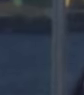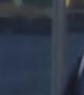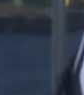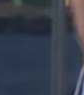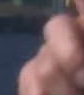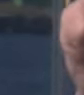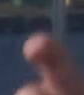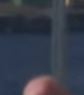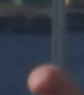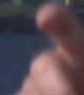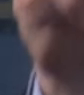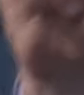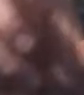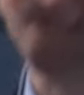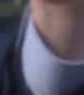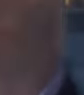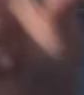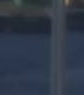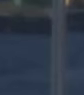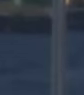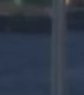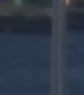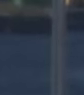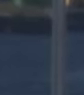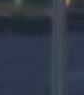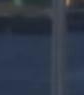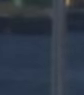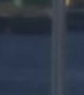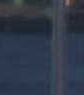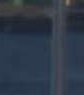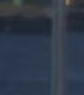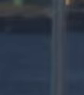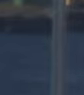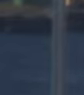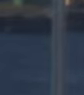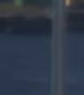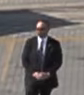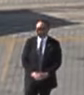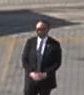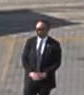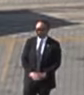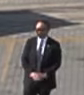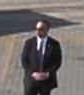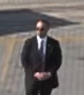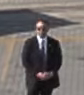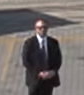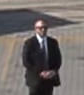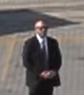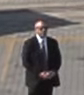to reconstruct berth 11 right here down at the port. That's why, as Senator Cardin said,